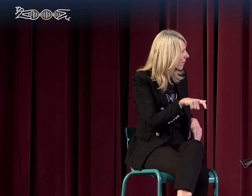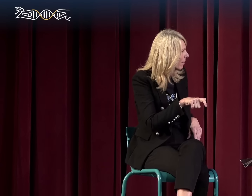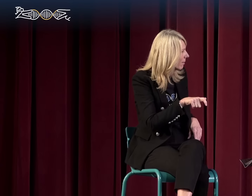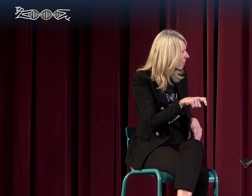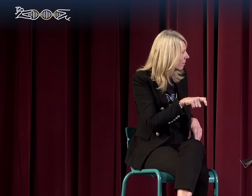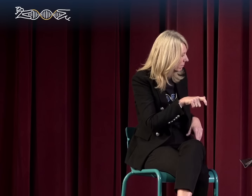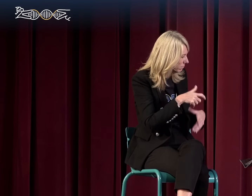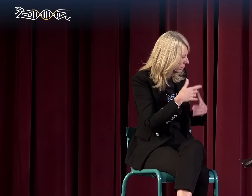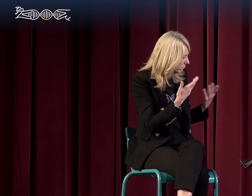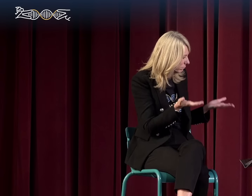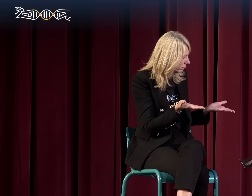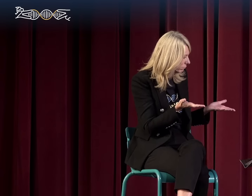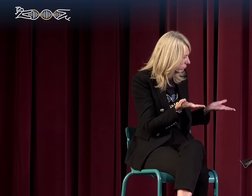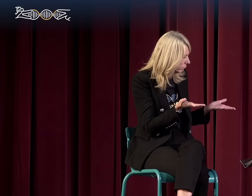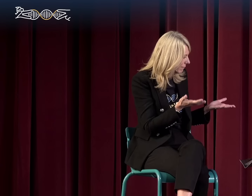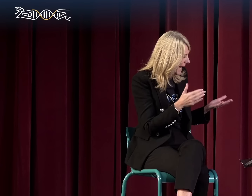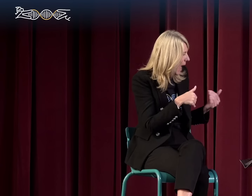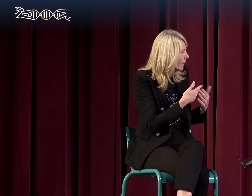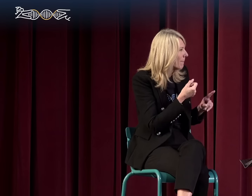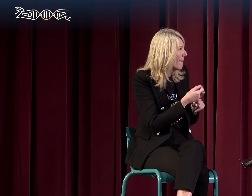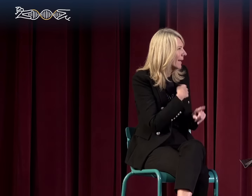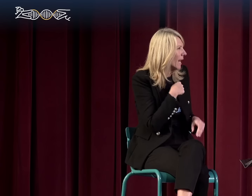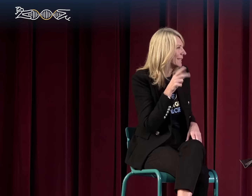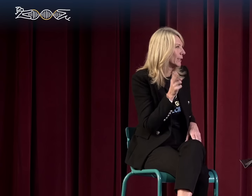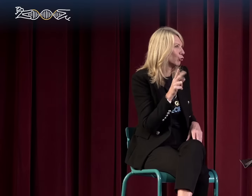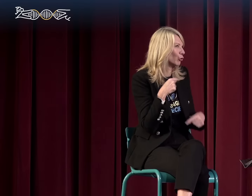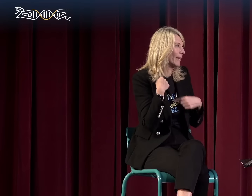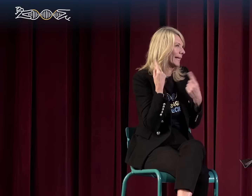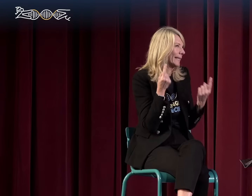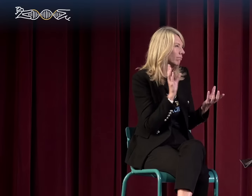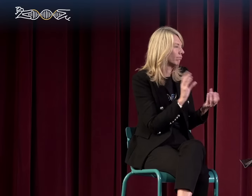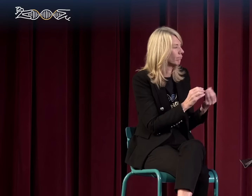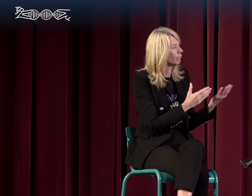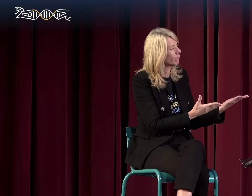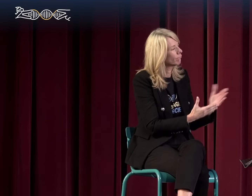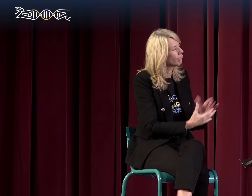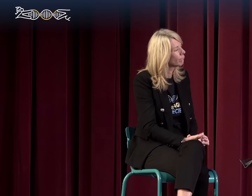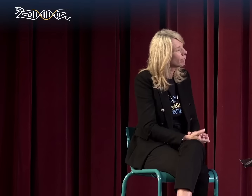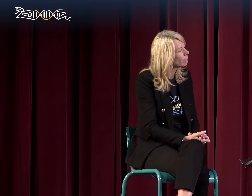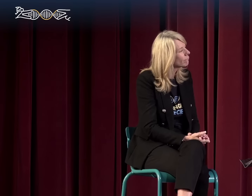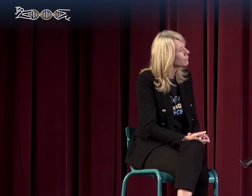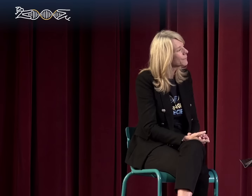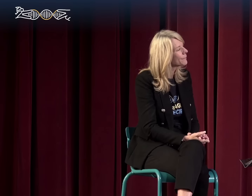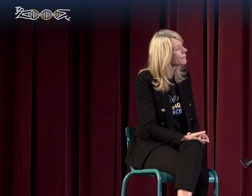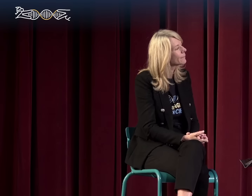people, Dr. Greenwald, even looking at that from historical lens,